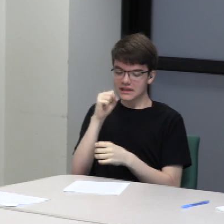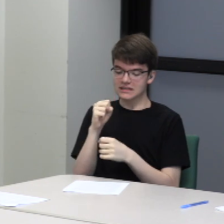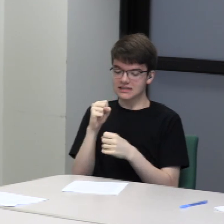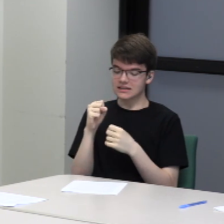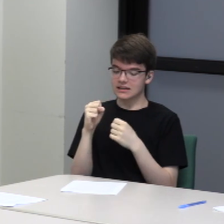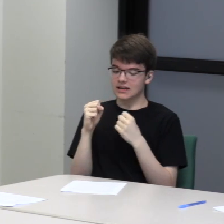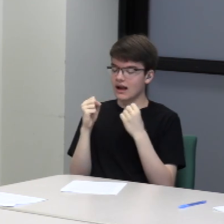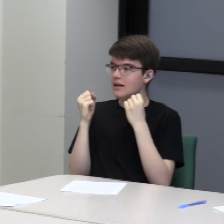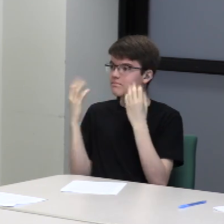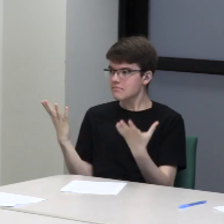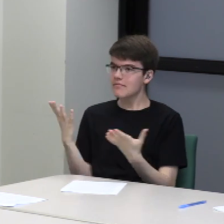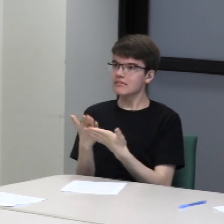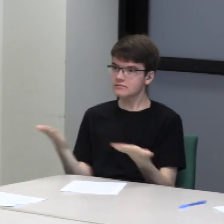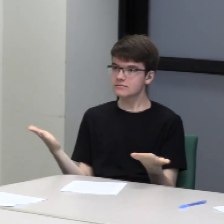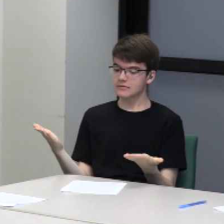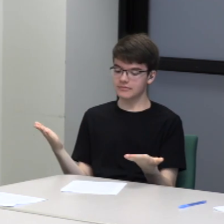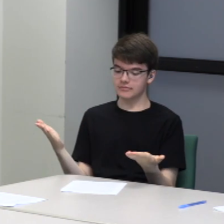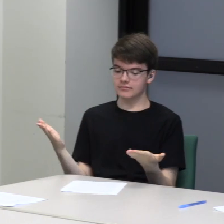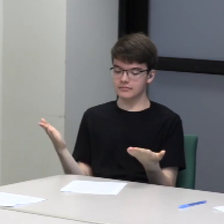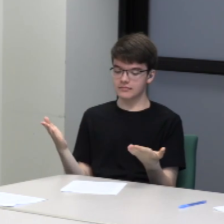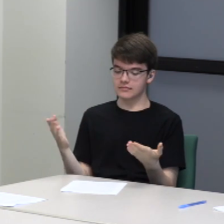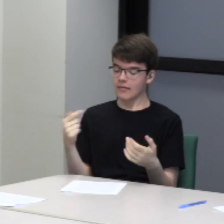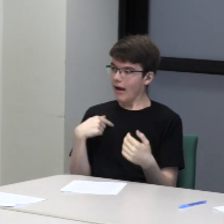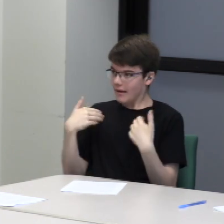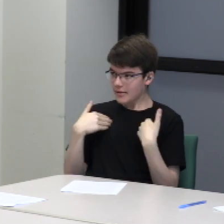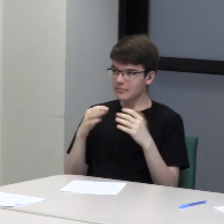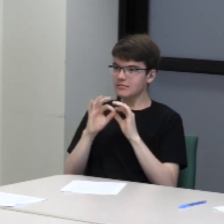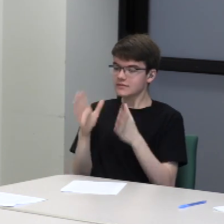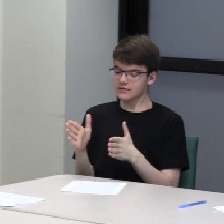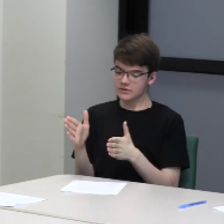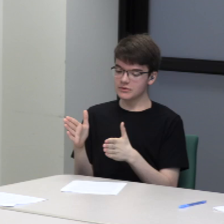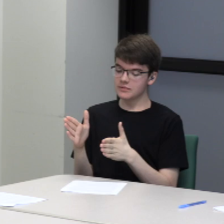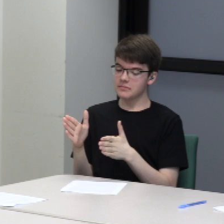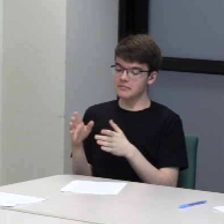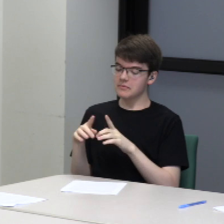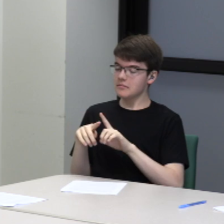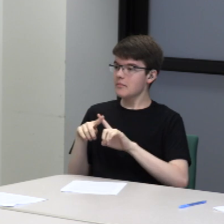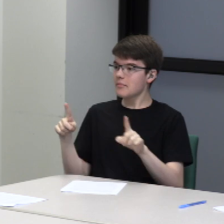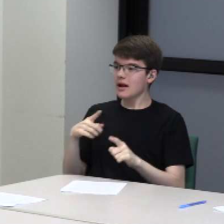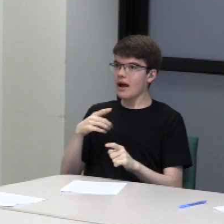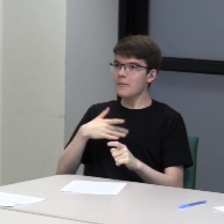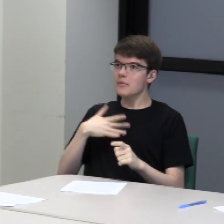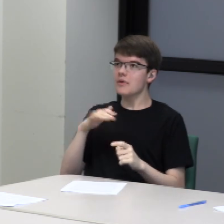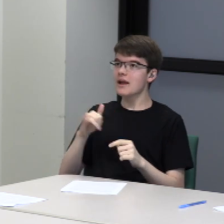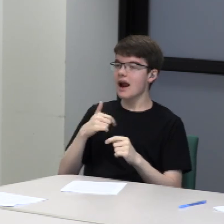and I notice I am missing some of the material. I do have an interpreter,